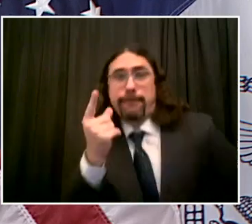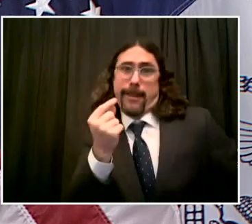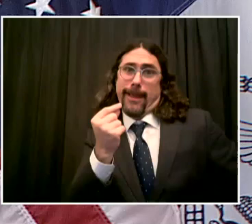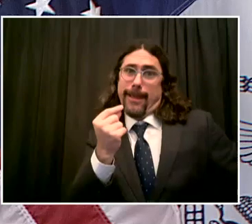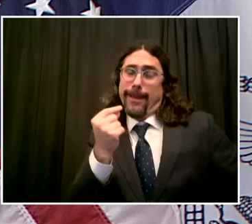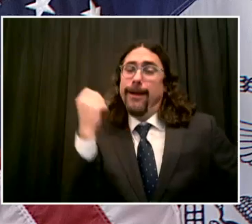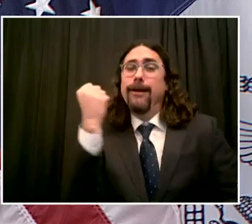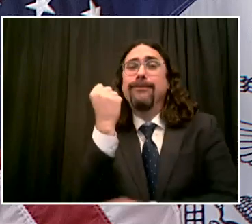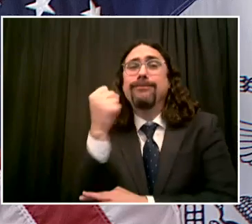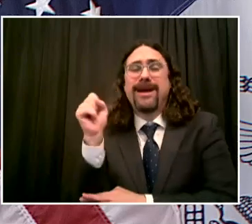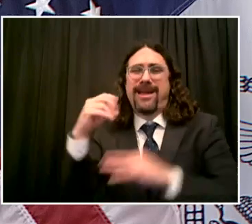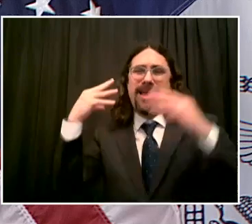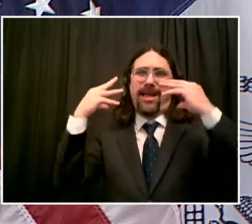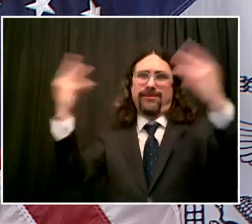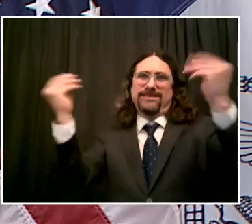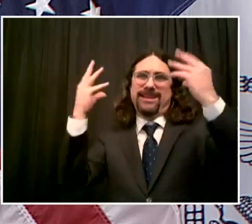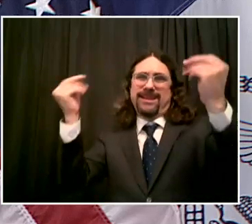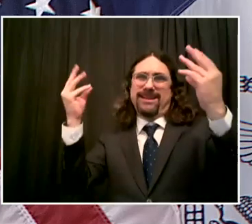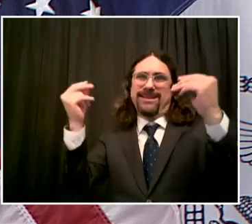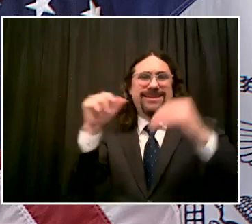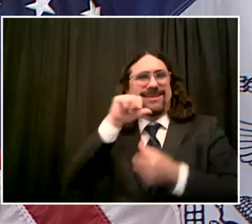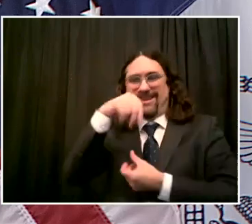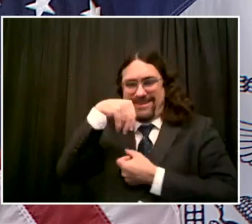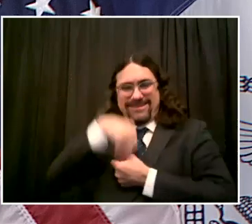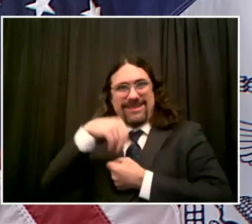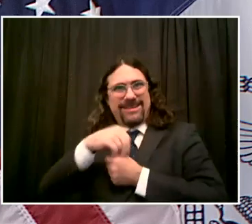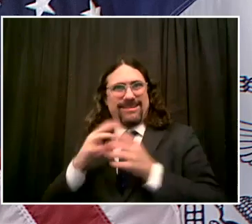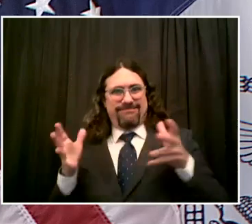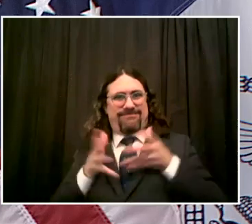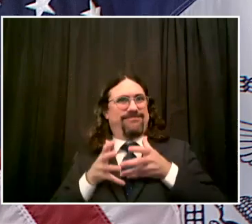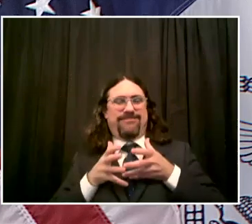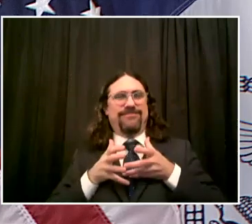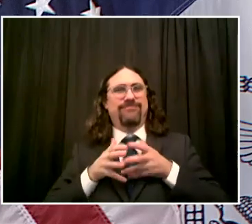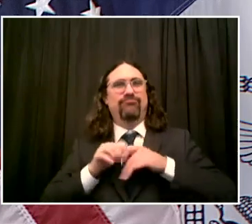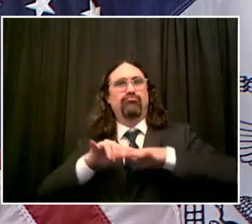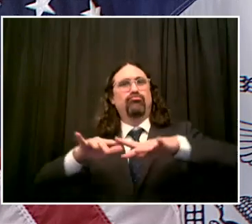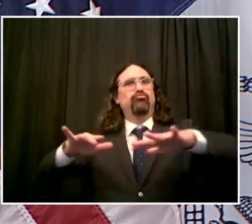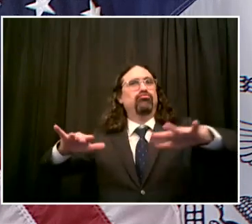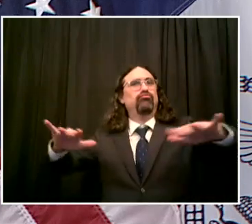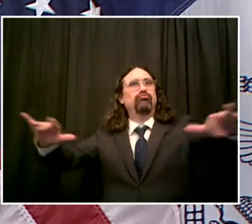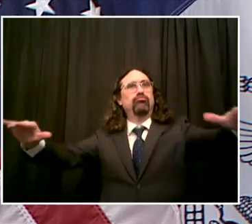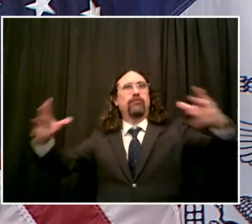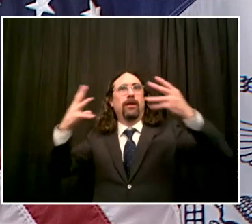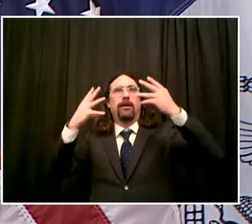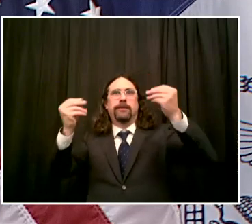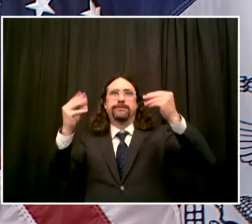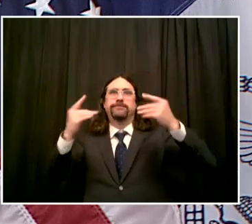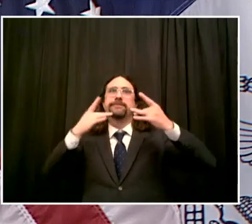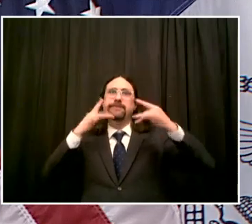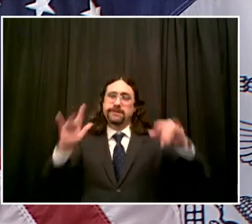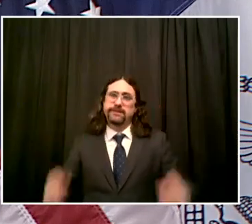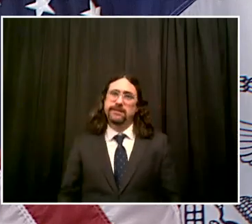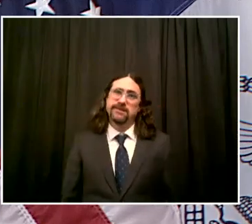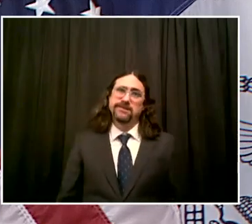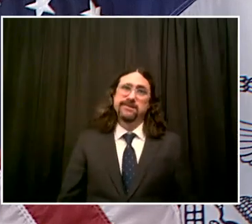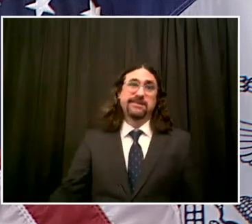WE KEEP DOI NGTHE GOOD WORK FIGHTING BACK THIS DISSEEA THEN